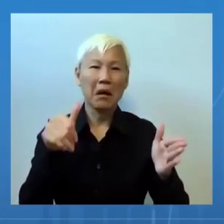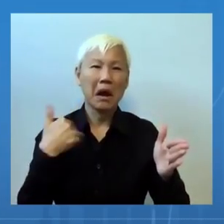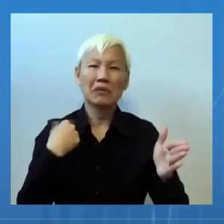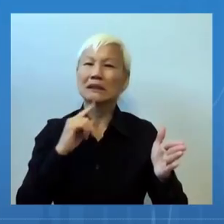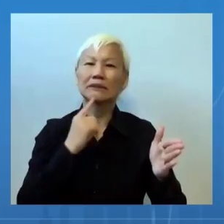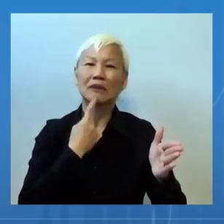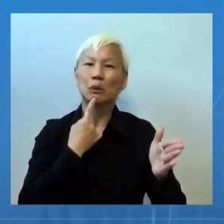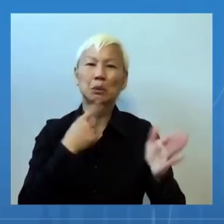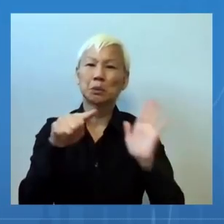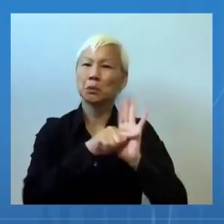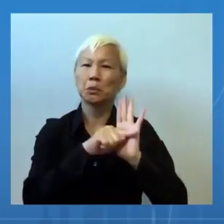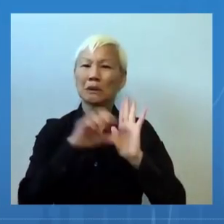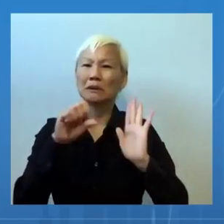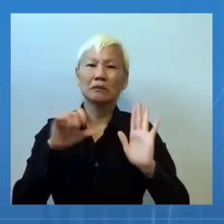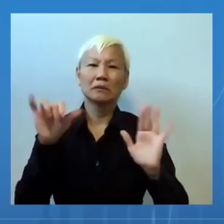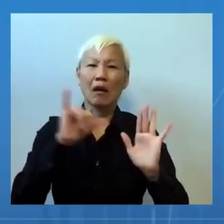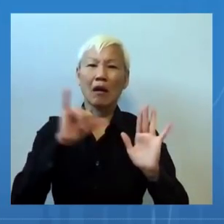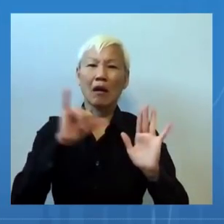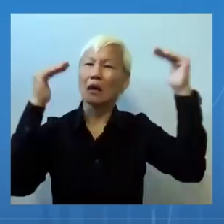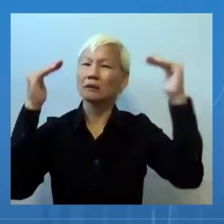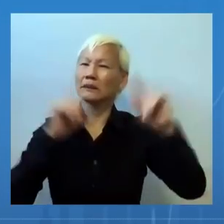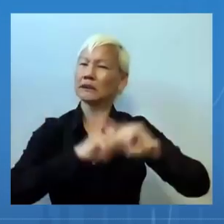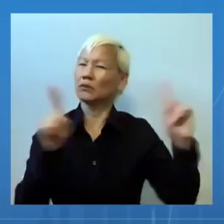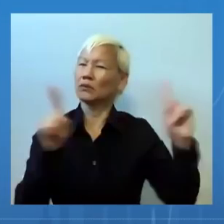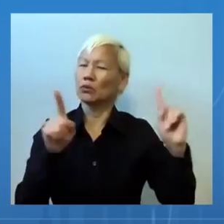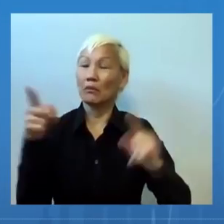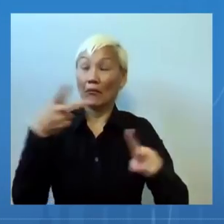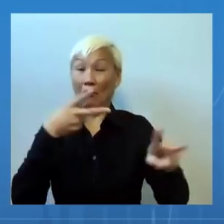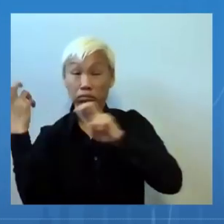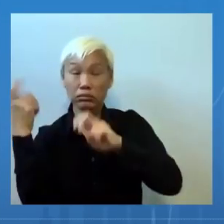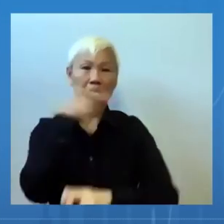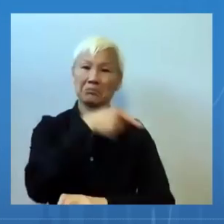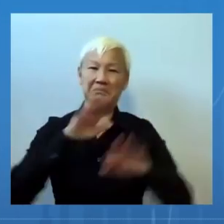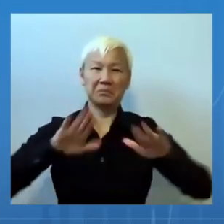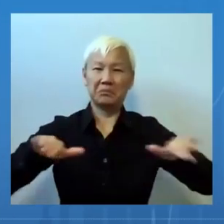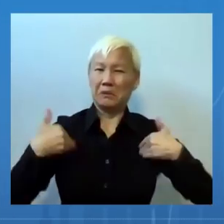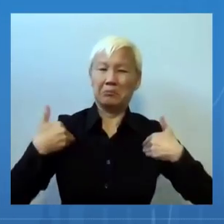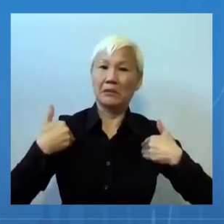particularly elderly adults. We know that. But I don't think that that means that children